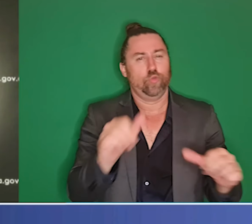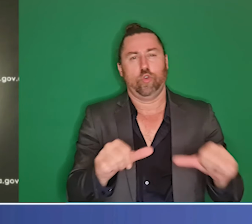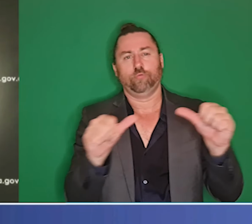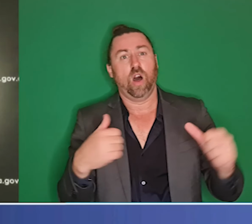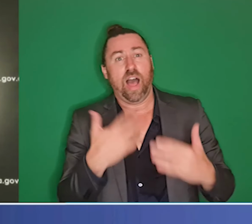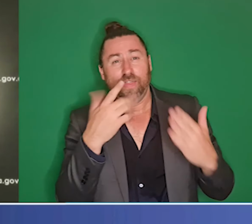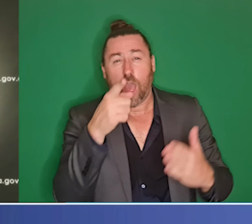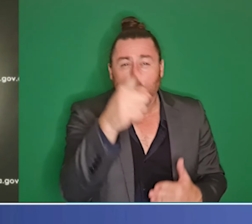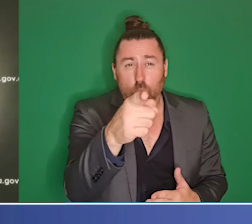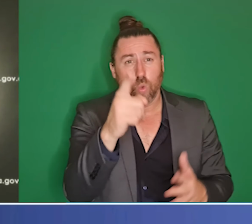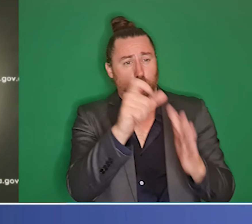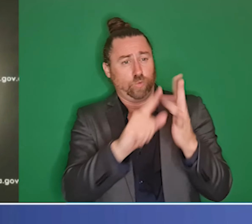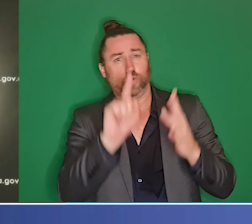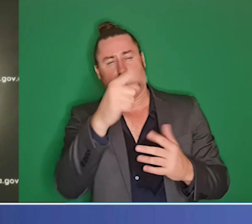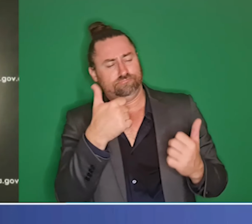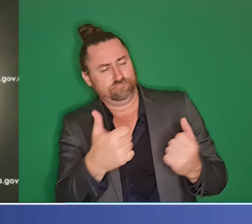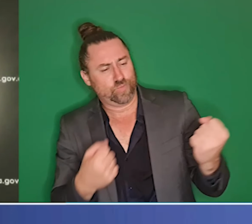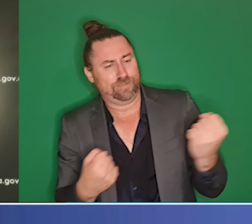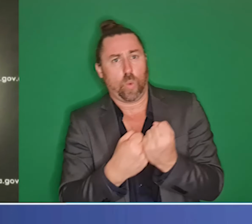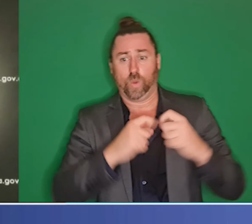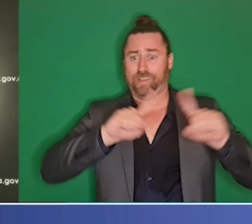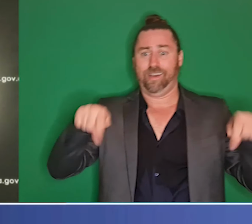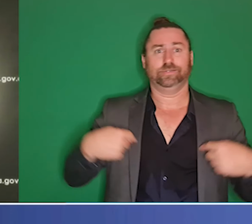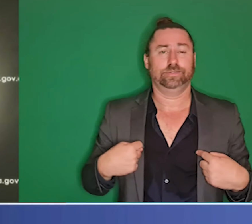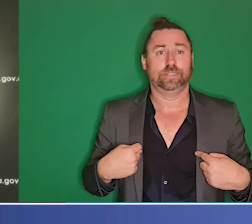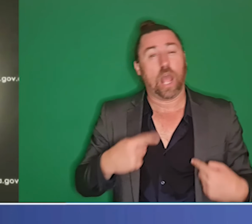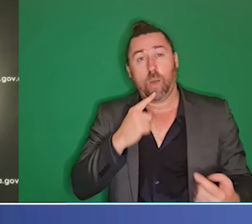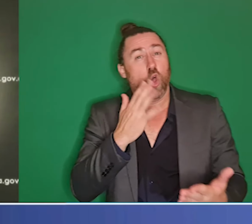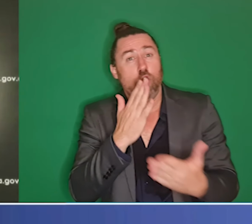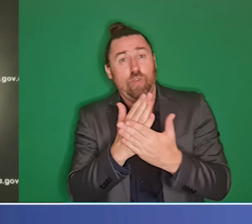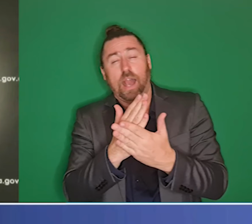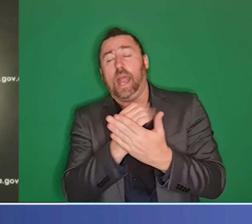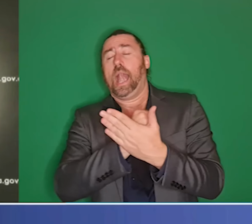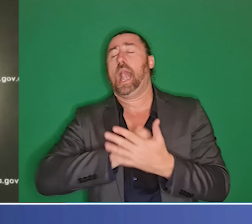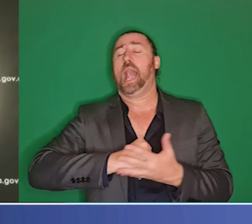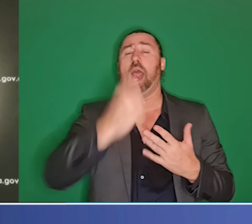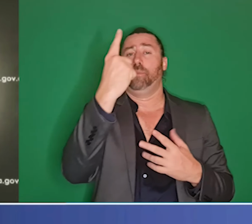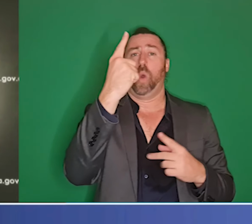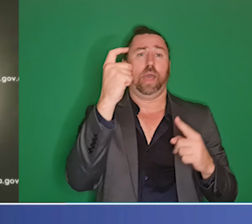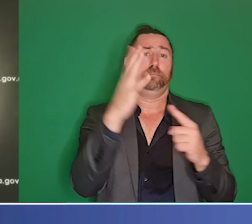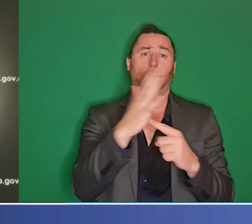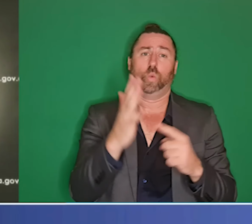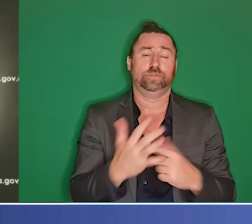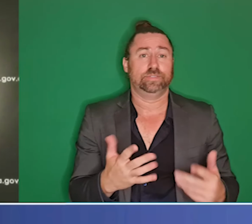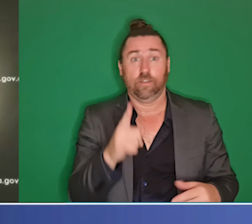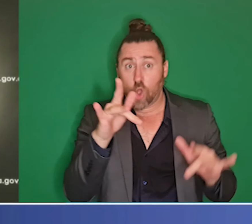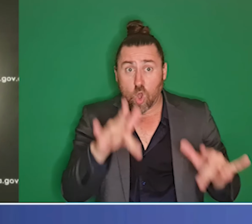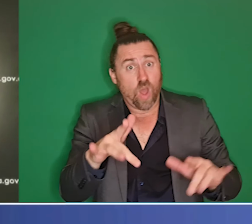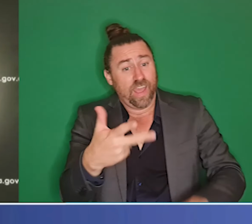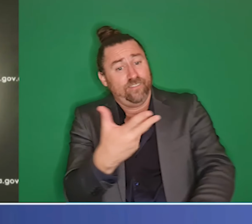But the last thing, the single most important thing that anybody can do: If they have not been vaccinated yet,